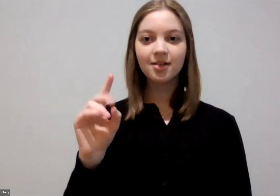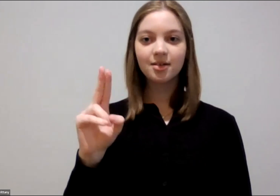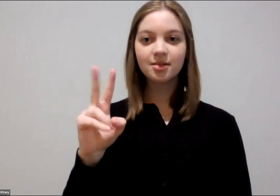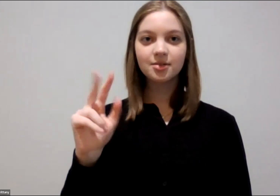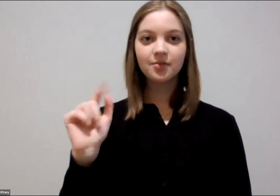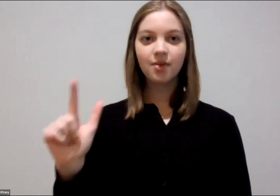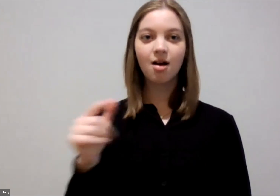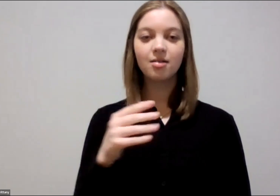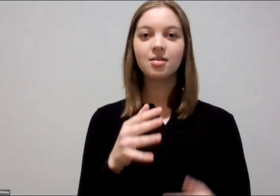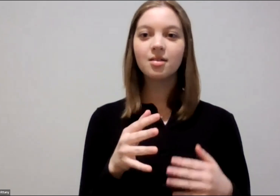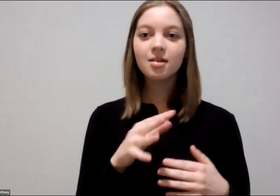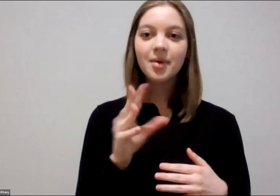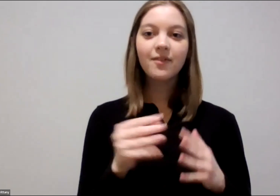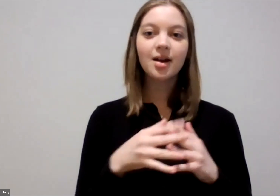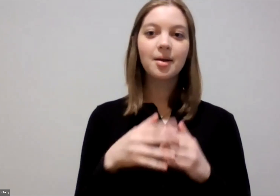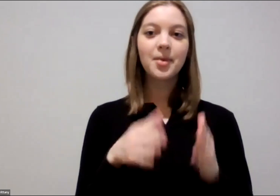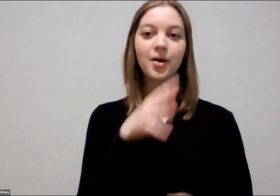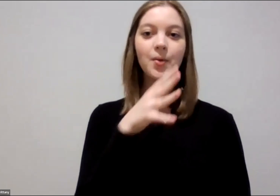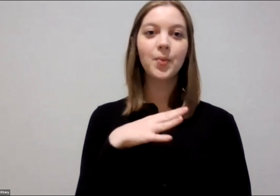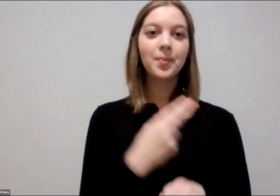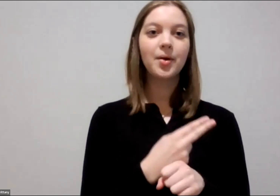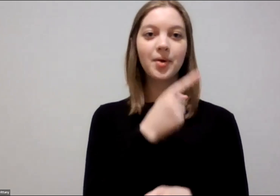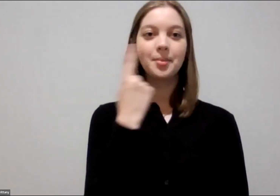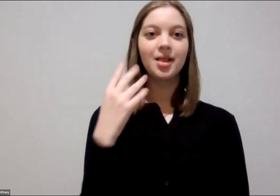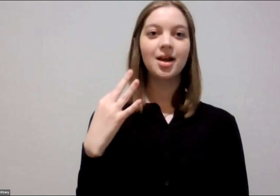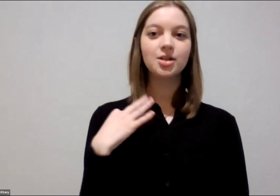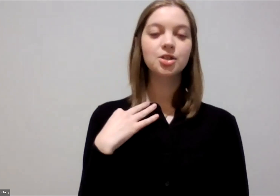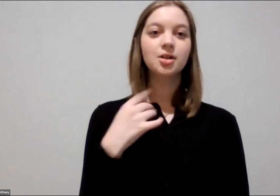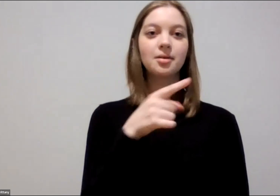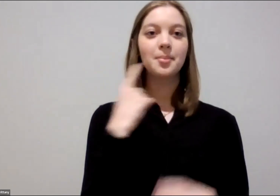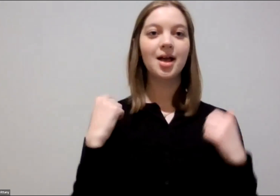I am a African American woman, i'm currently wearing a black shirt in black jacket.